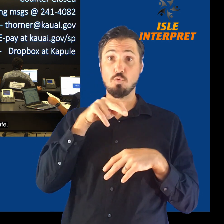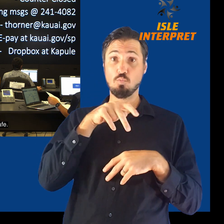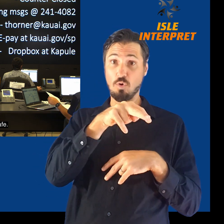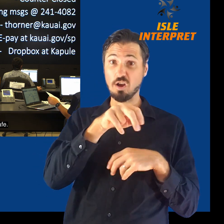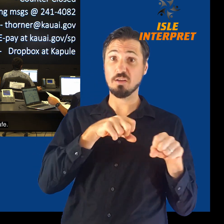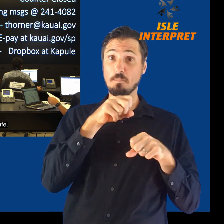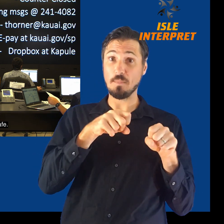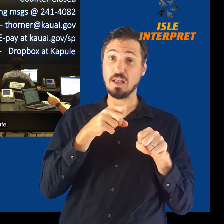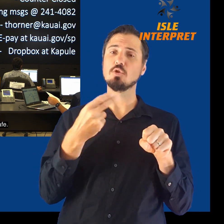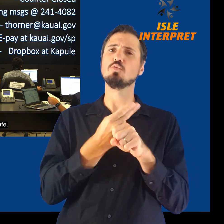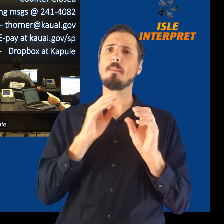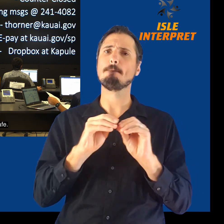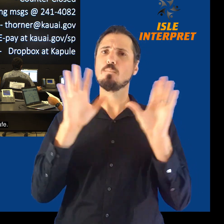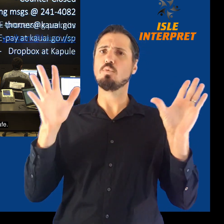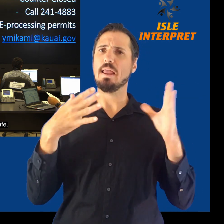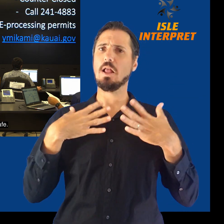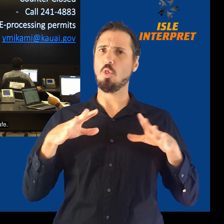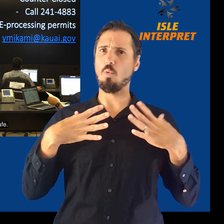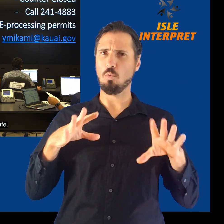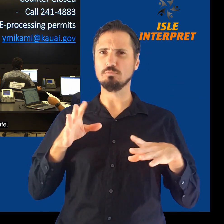Let’s work together to keep each other safe.